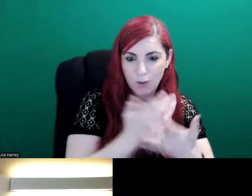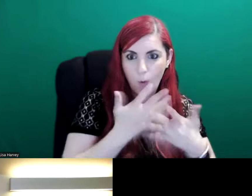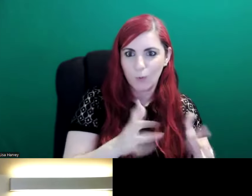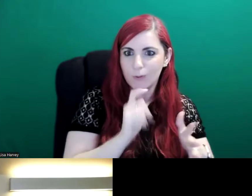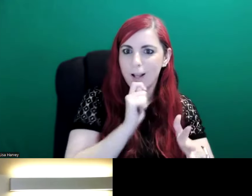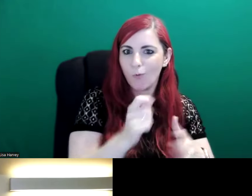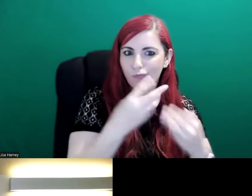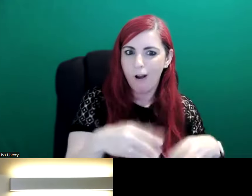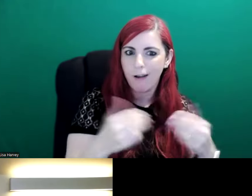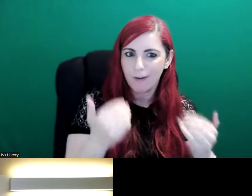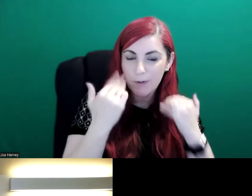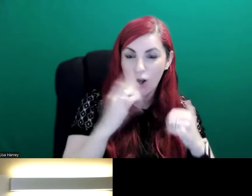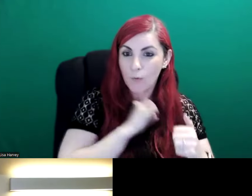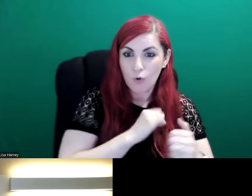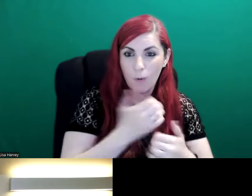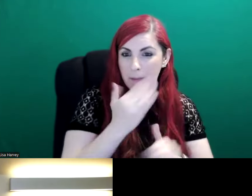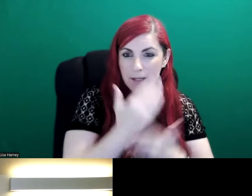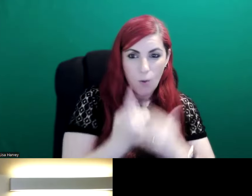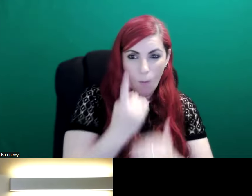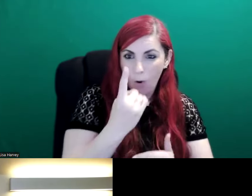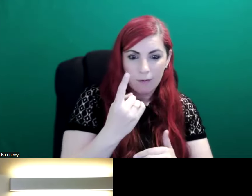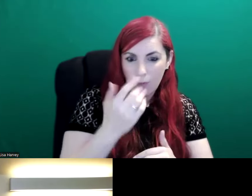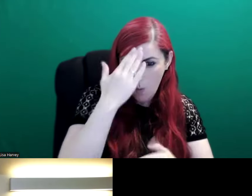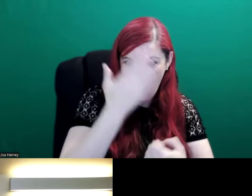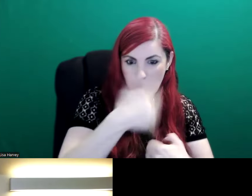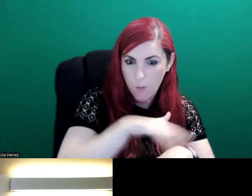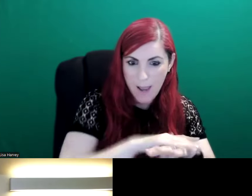it. I'm sure somebody on who's logged in will will know.